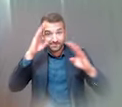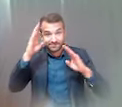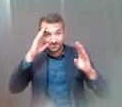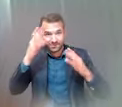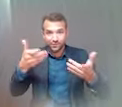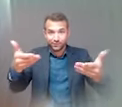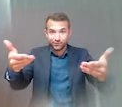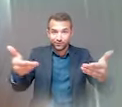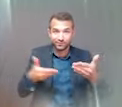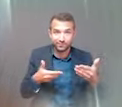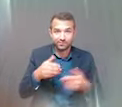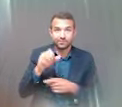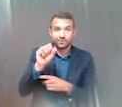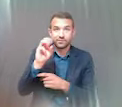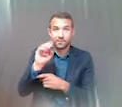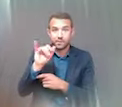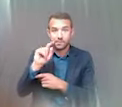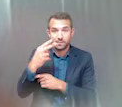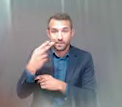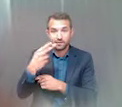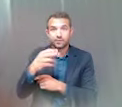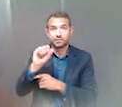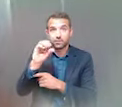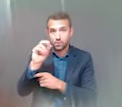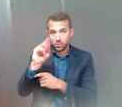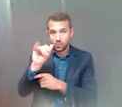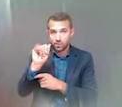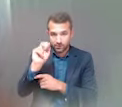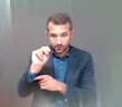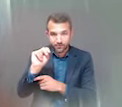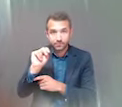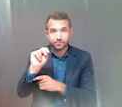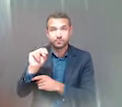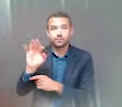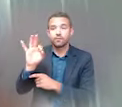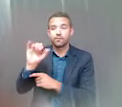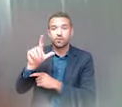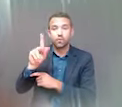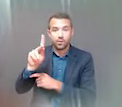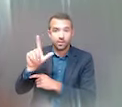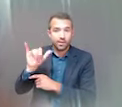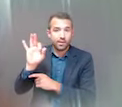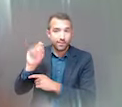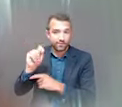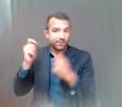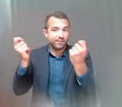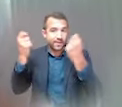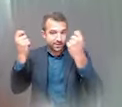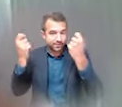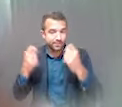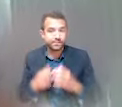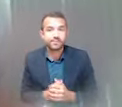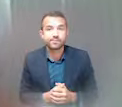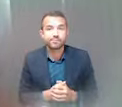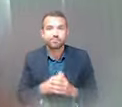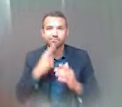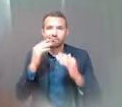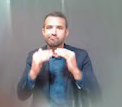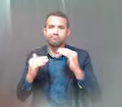Diane: Hello, welcome to the Smithsonian Folklife Festival Story Circle: Beyond ADA 30 – Impacts, Intersections,